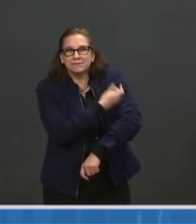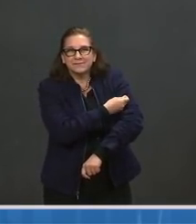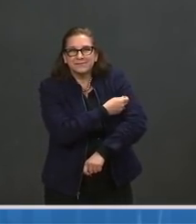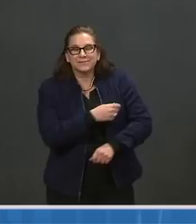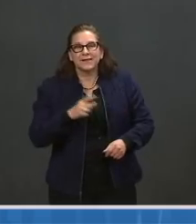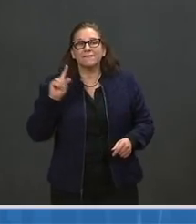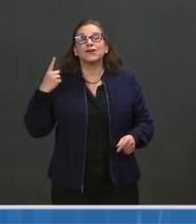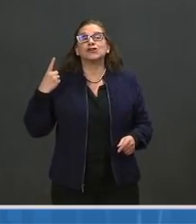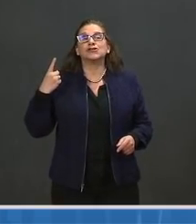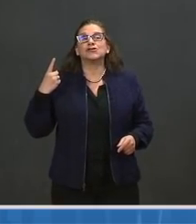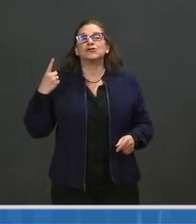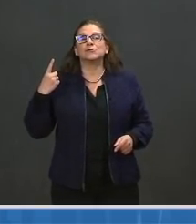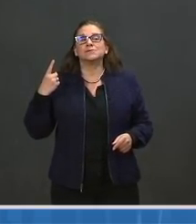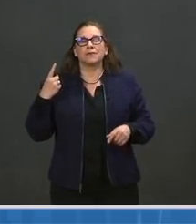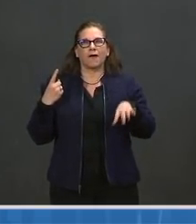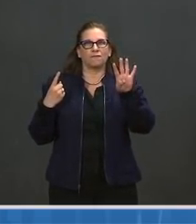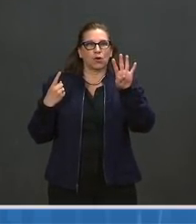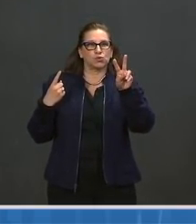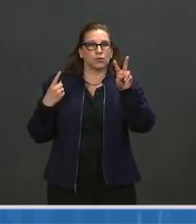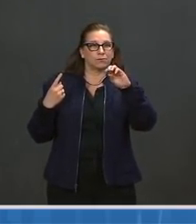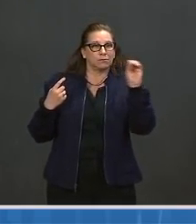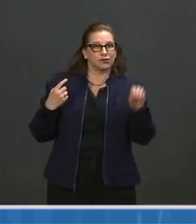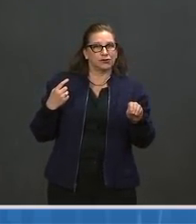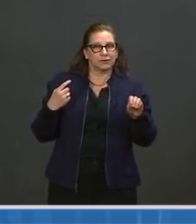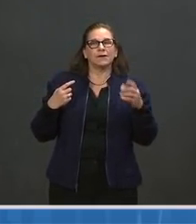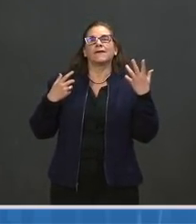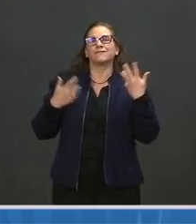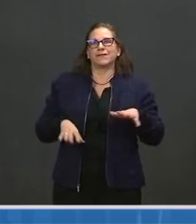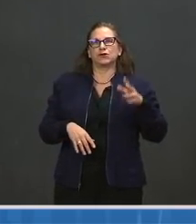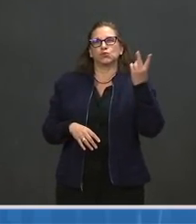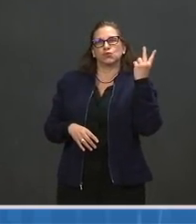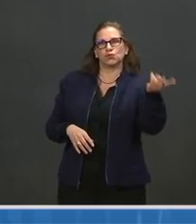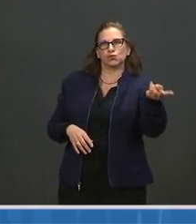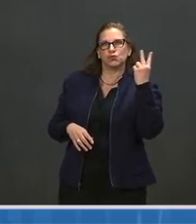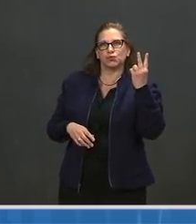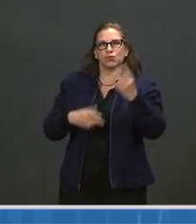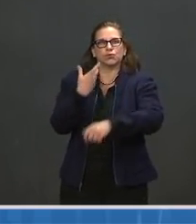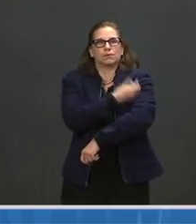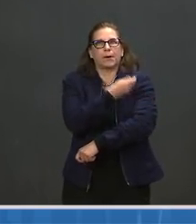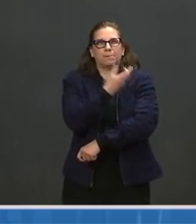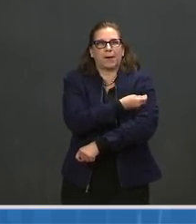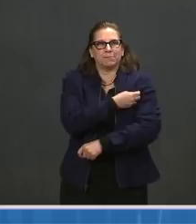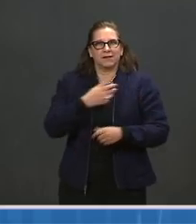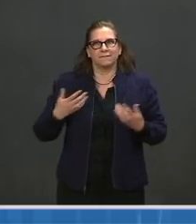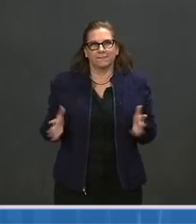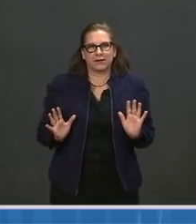A second core element of our plan is to get schools open and open safely.